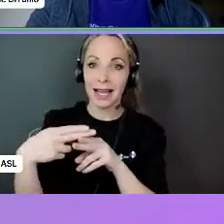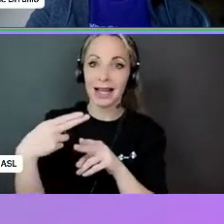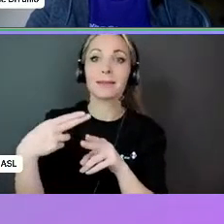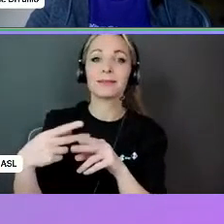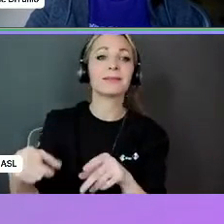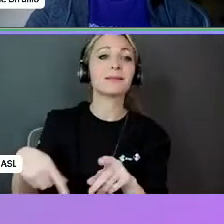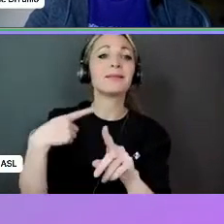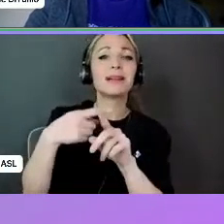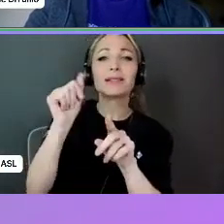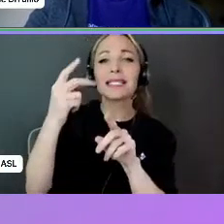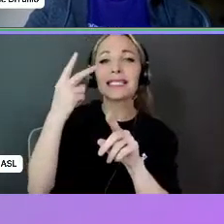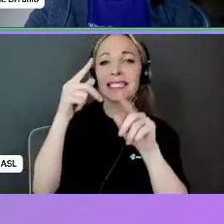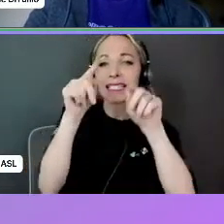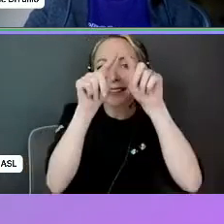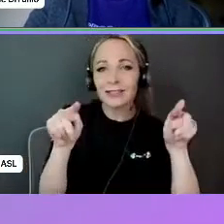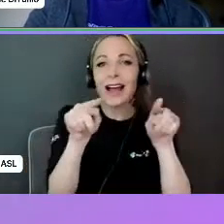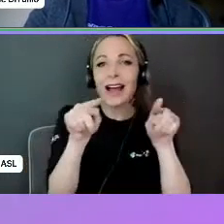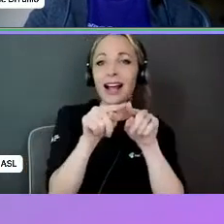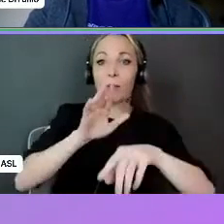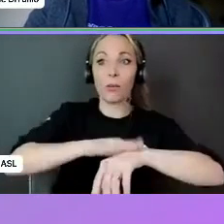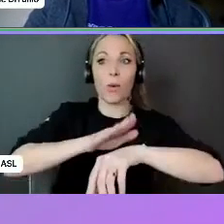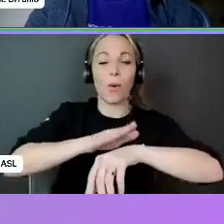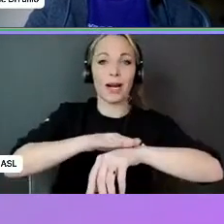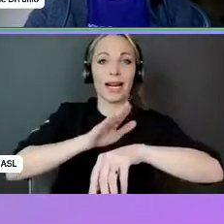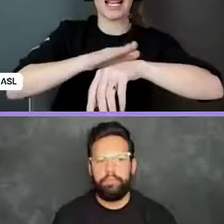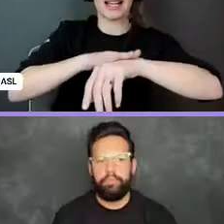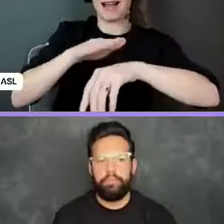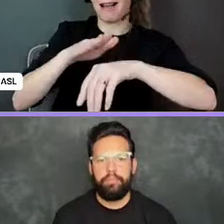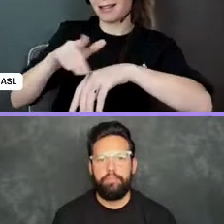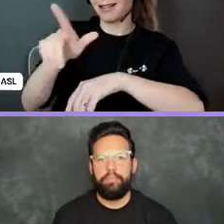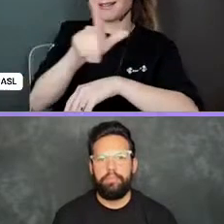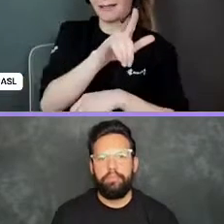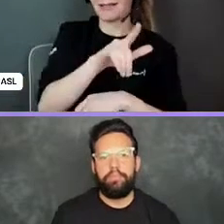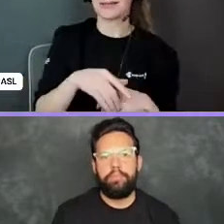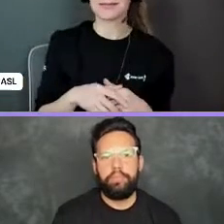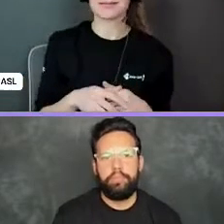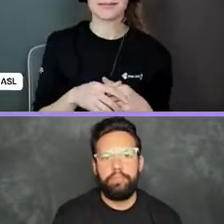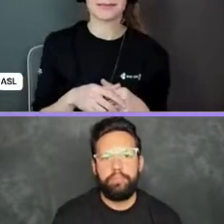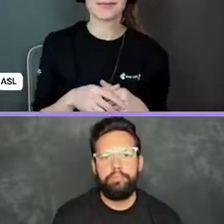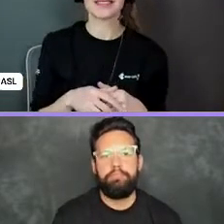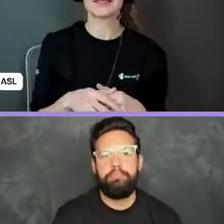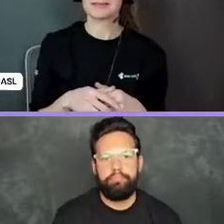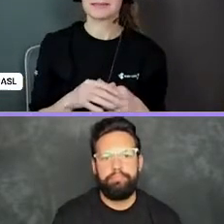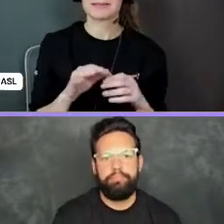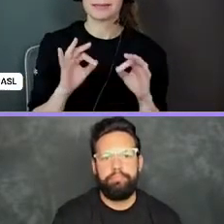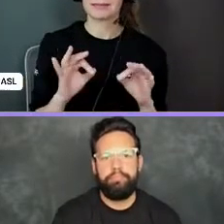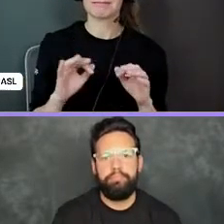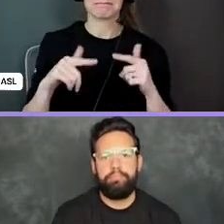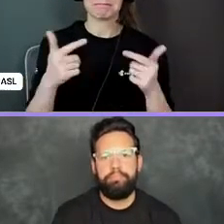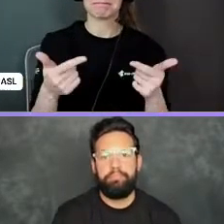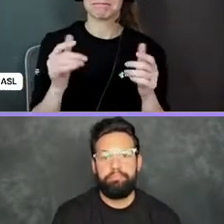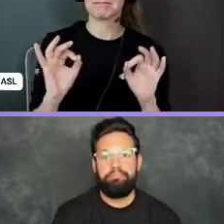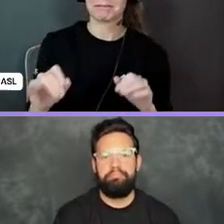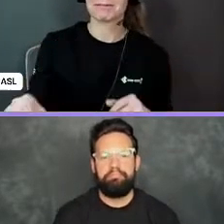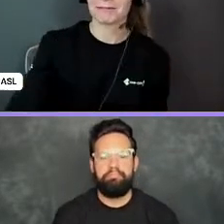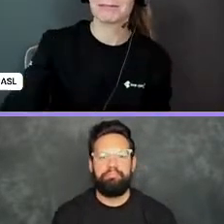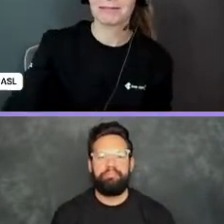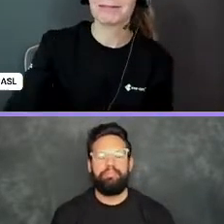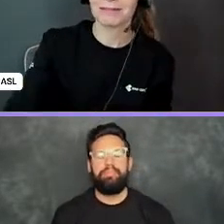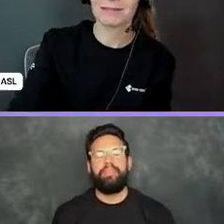we've got our error messages, such as inter cat's name for the cats name field, and we've got a little Warning triangle icon to the left of our error message, and if